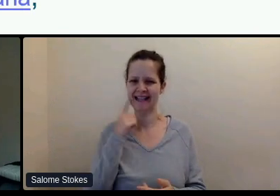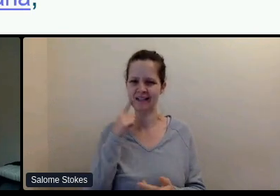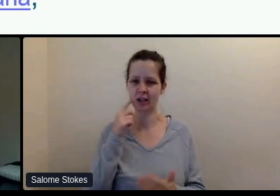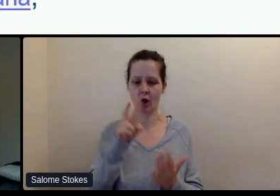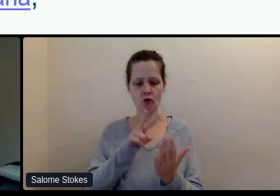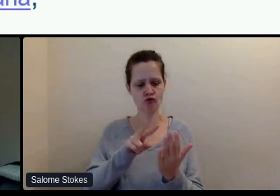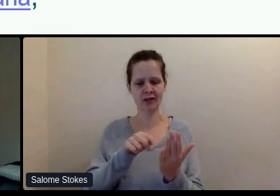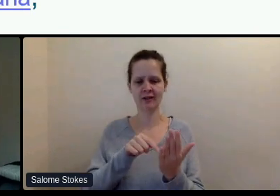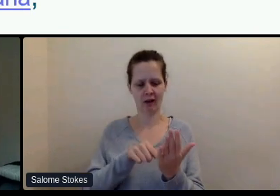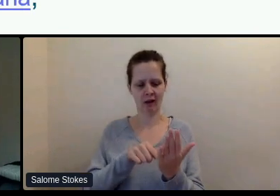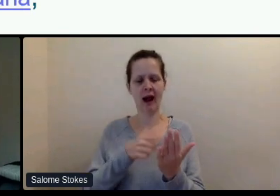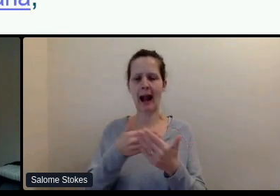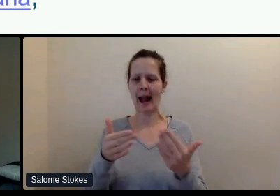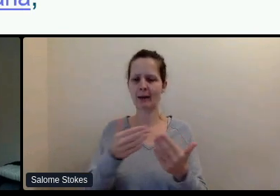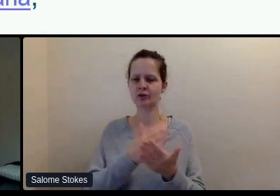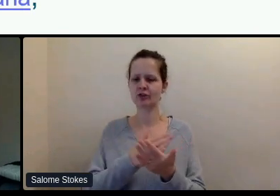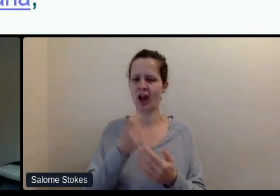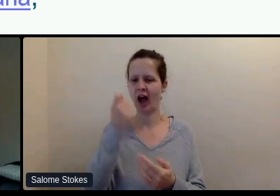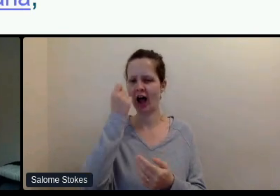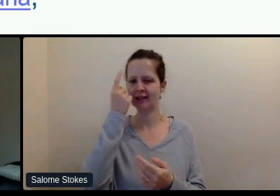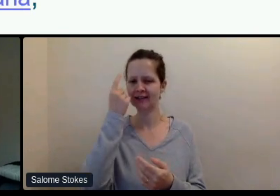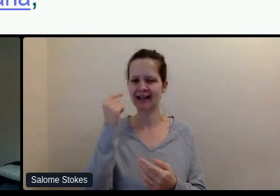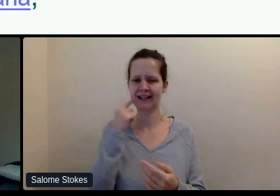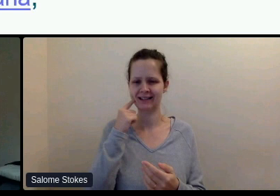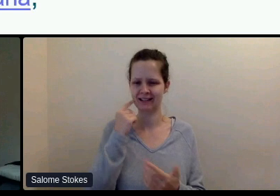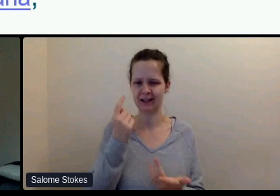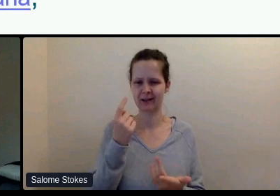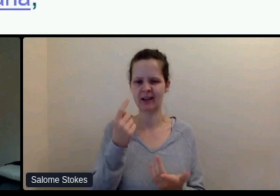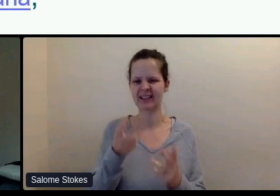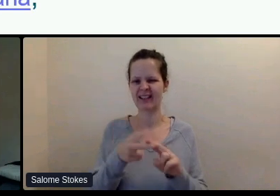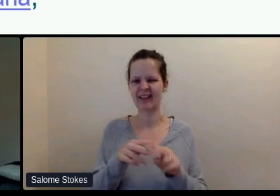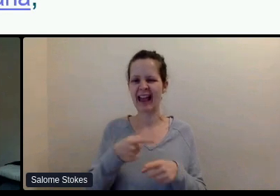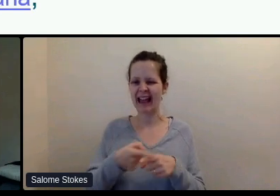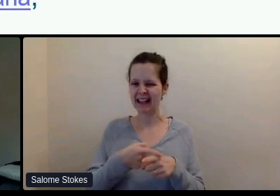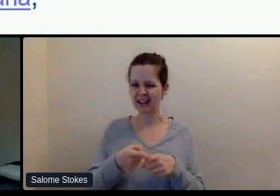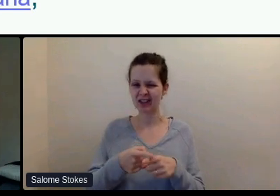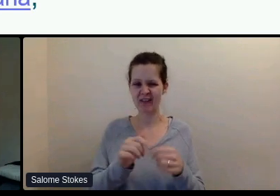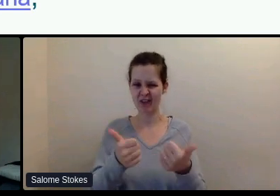familiar with and not having to rely just on English then that would help.